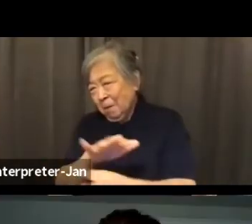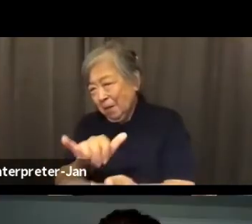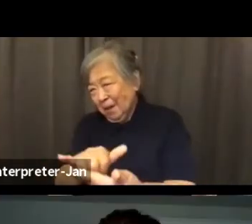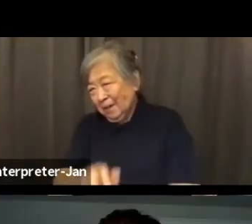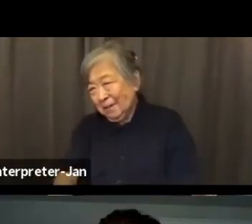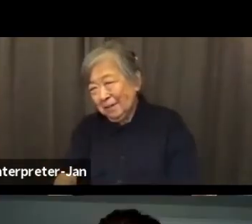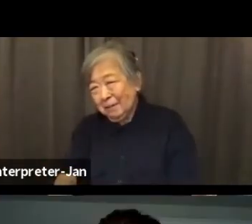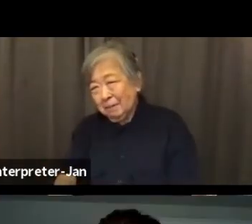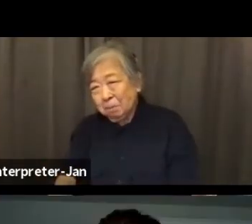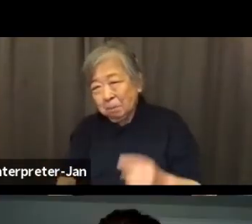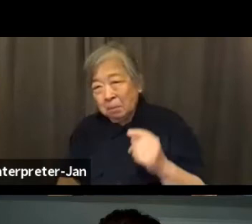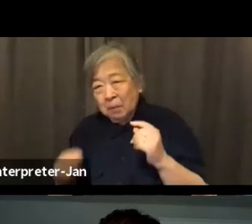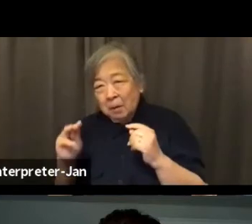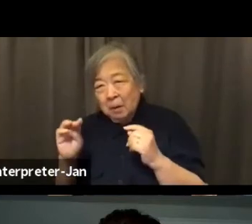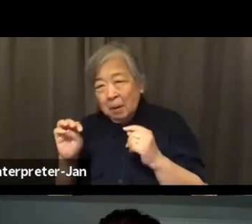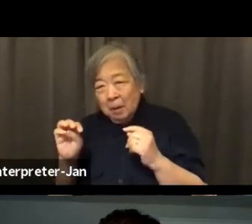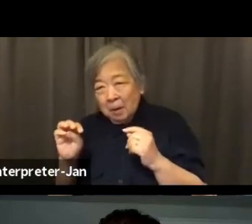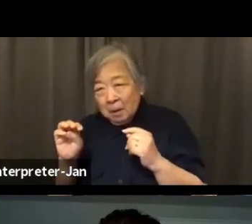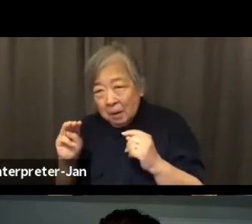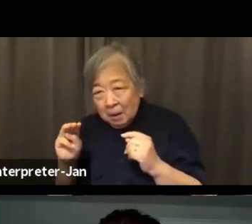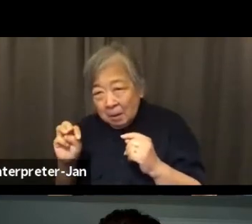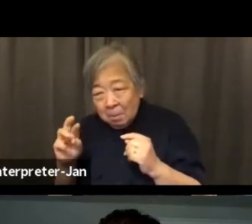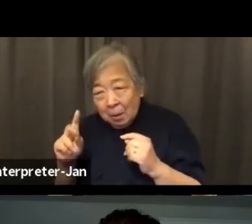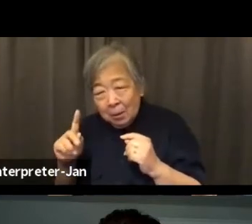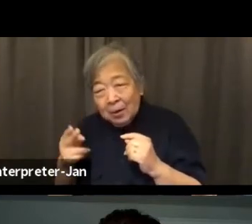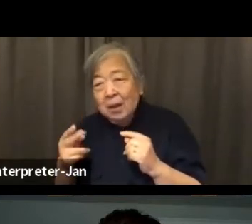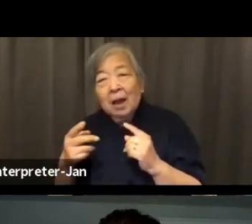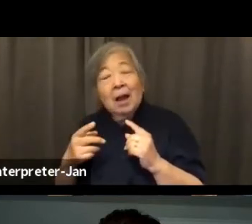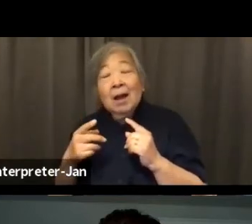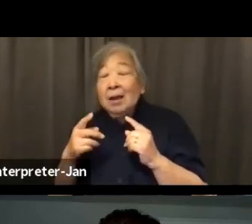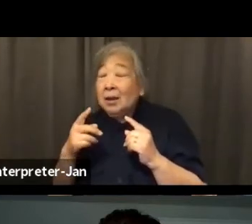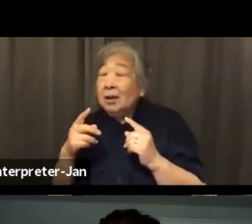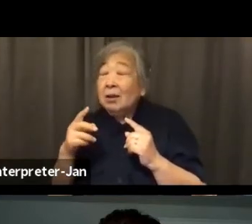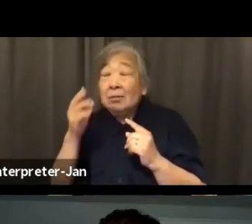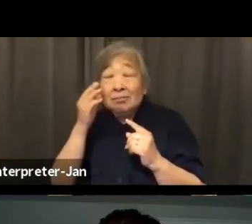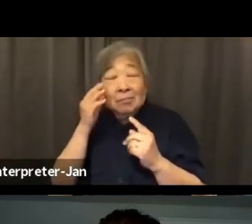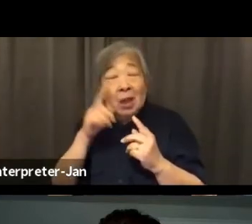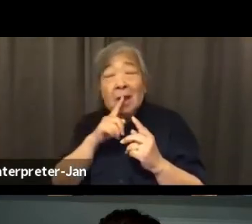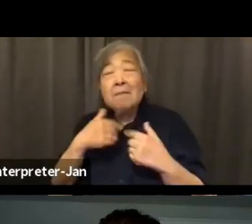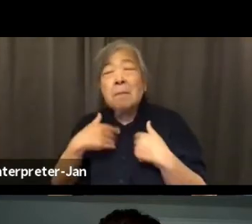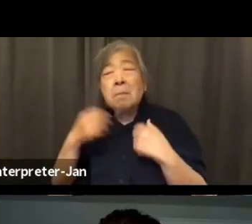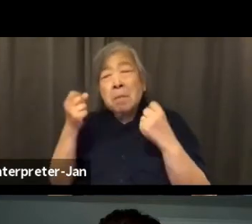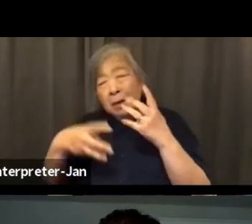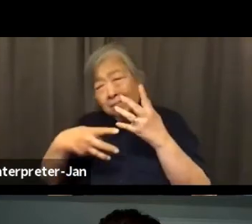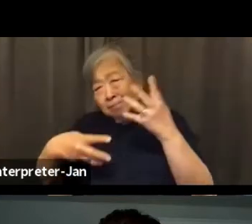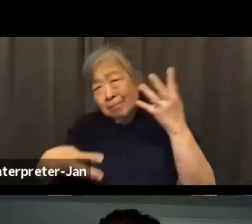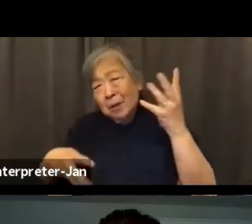I mean, I think the only thing I would say is that there are a lot of great resources out there these days.